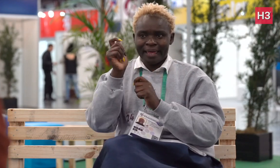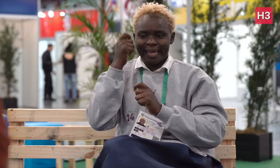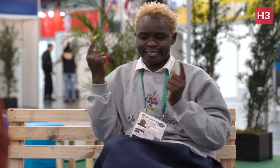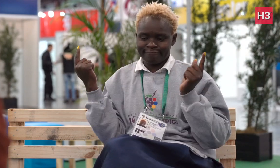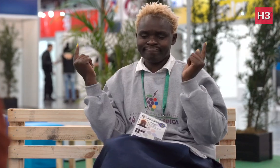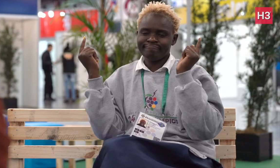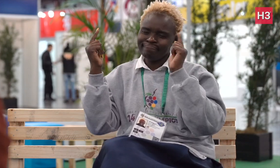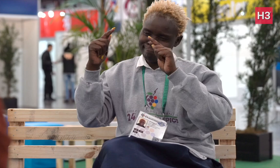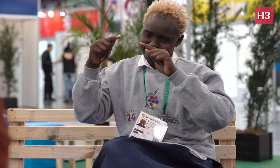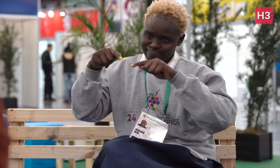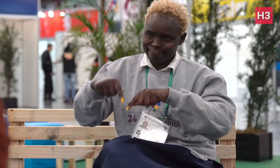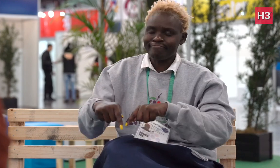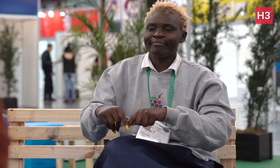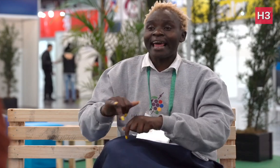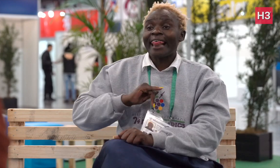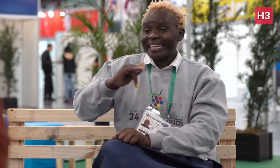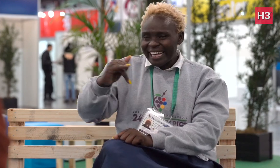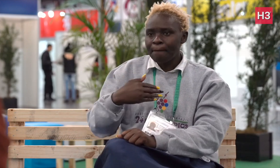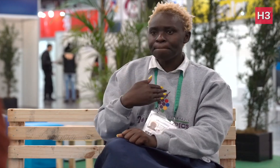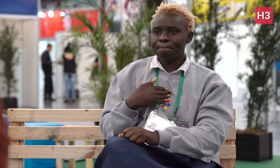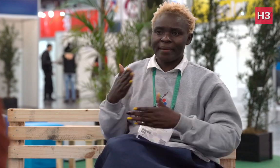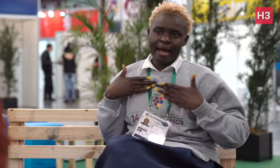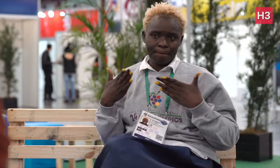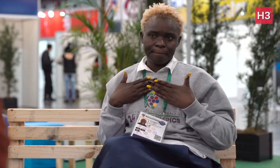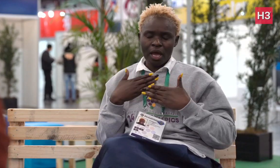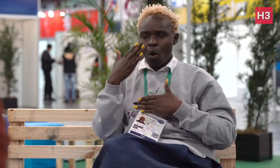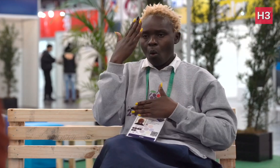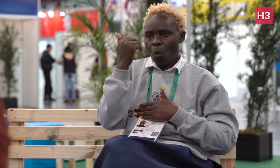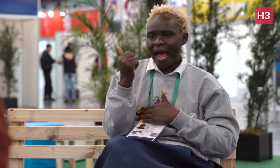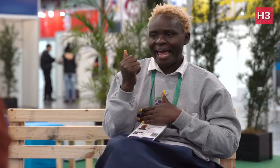I’m very happy about it, but what’s even more,